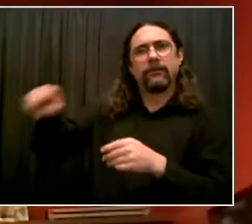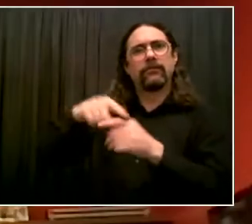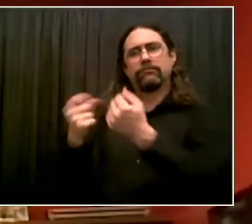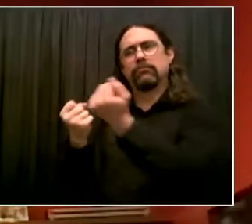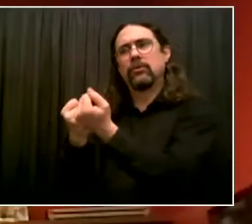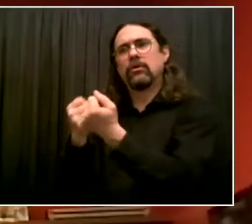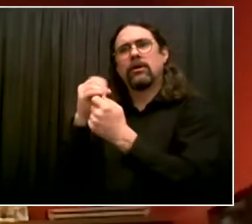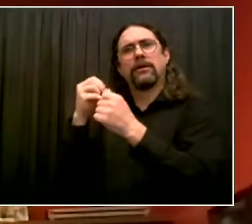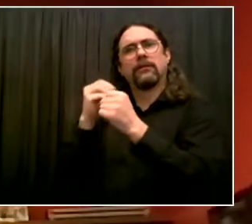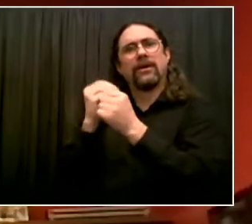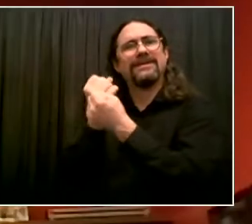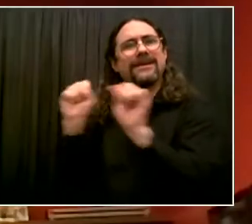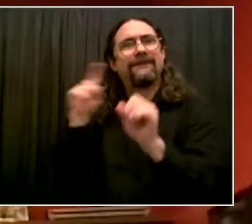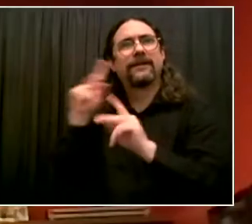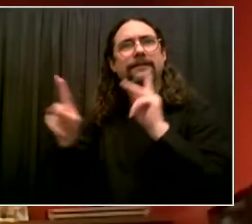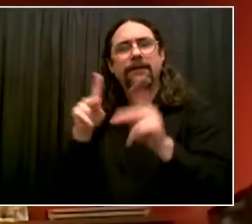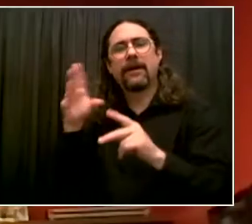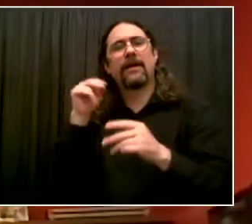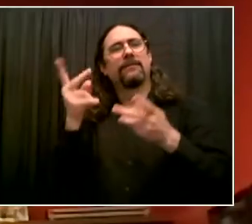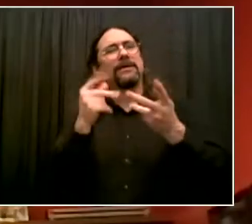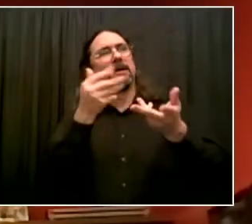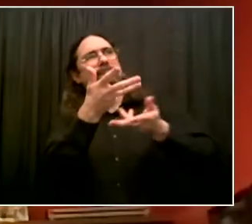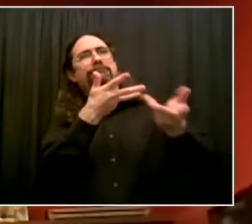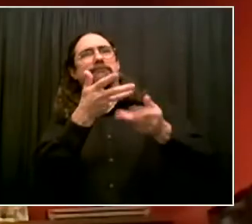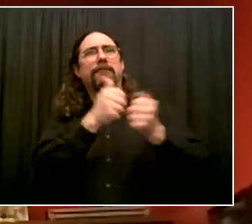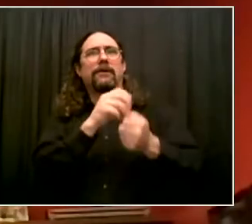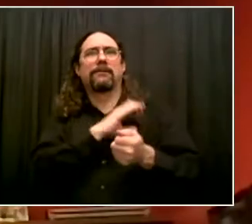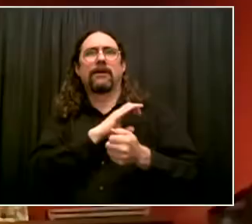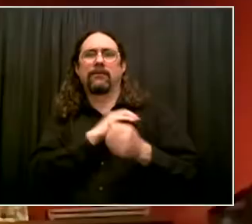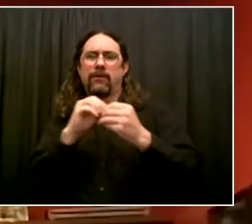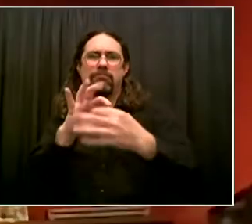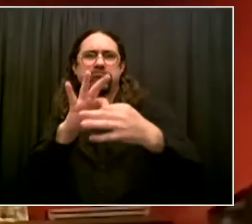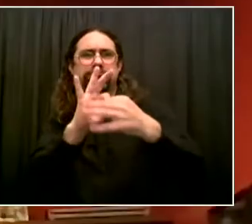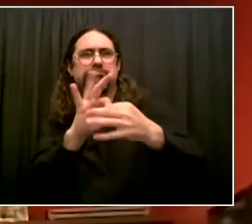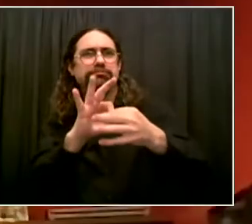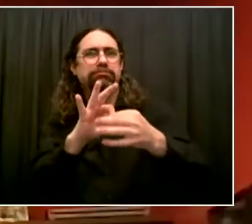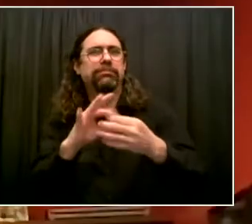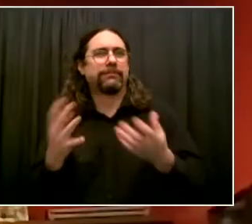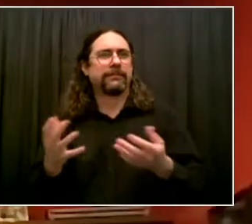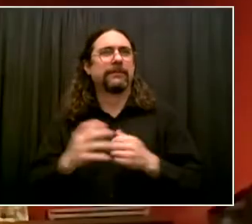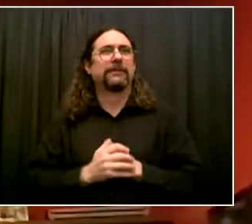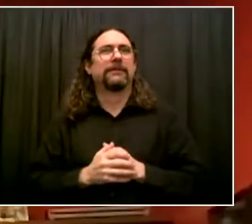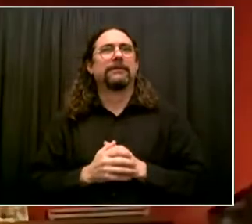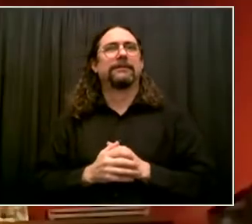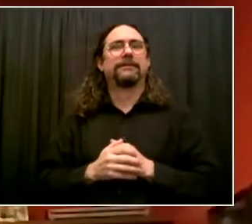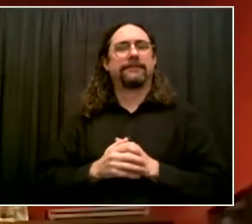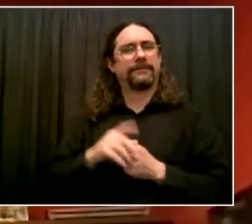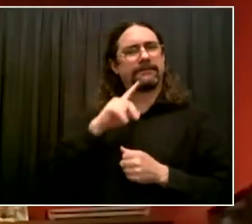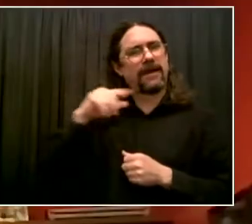HAVE COMMUNITY POLICING THAT PEOPLE CAN ELBIEVE IN AND IT